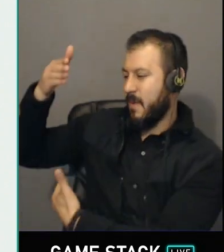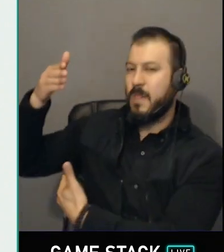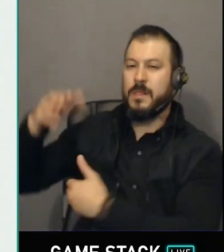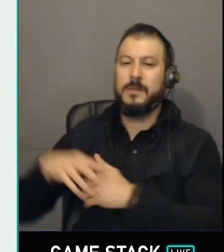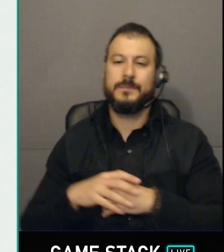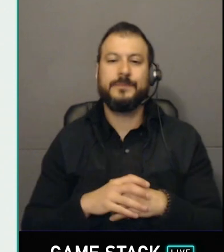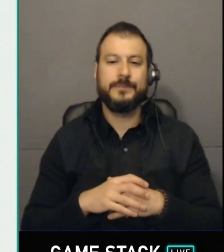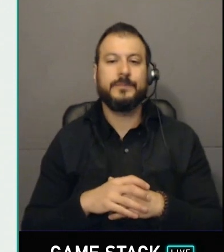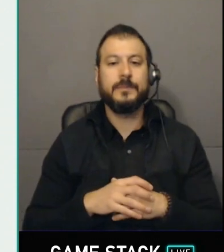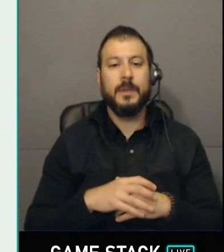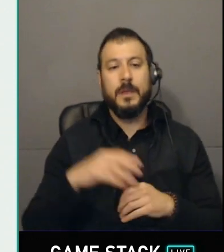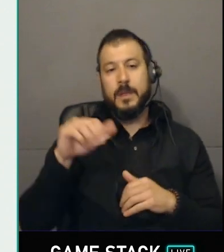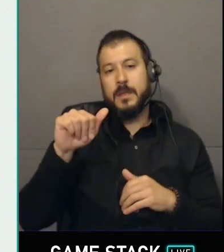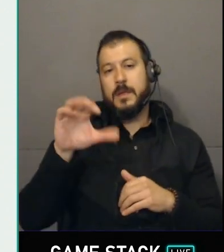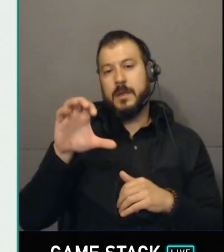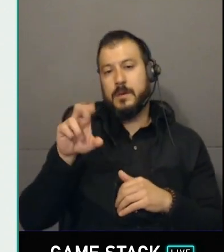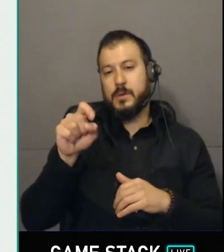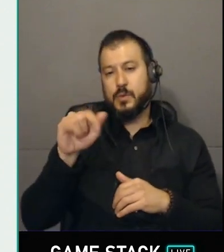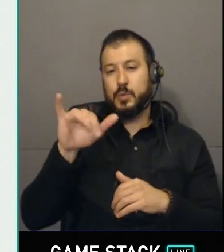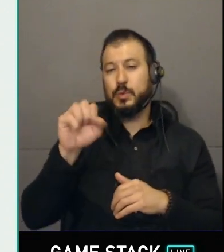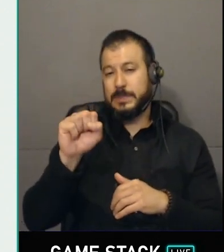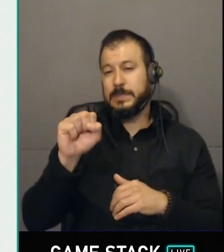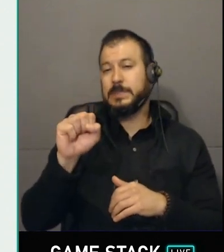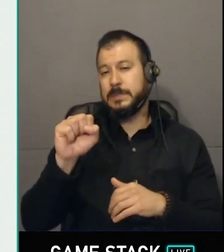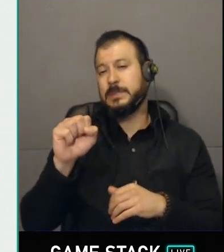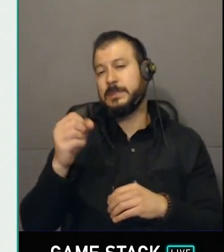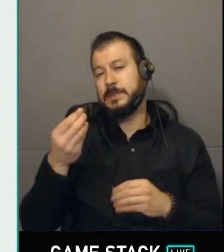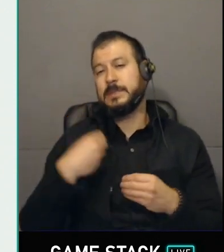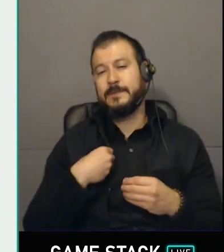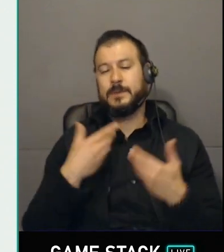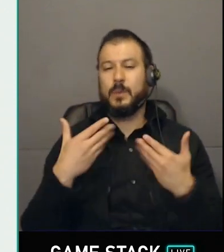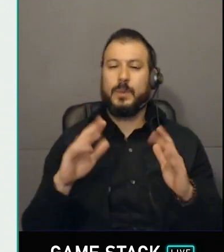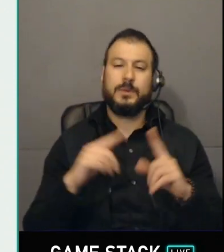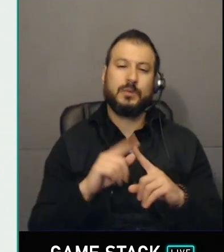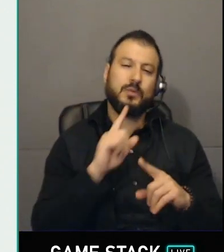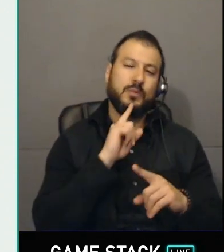and so, acoustics give us a way to help really paint